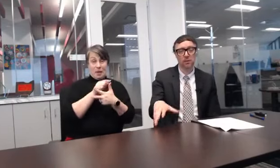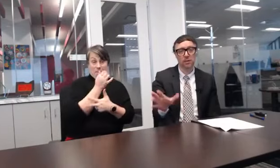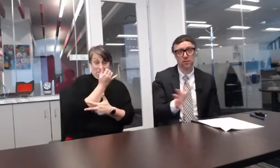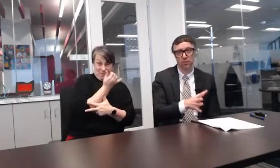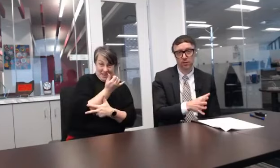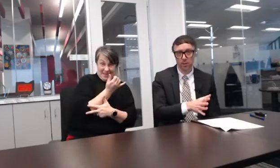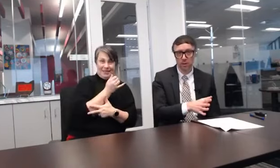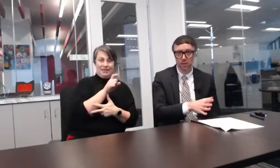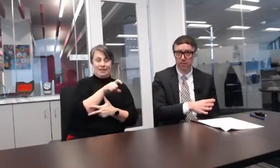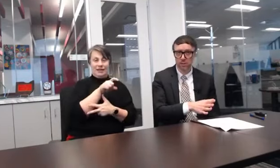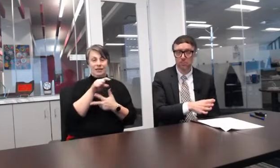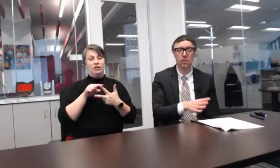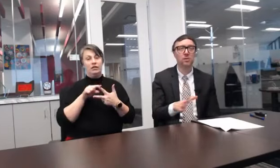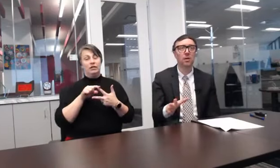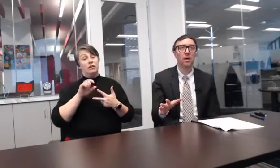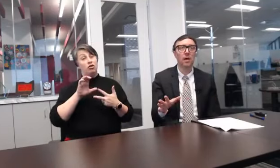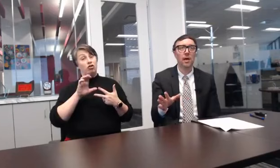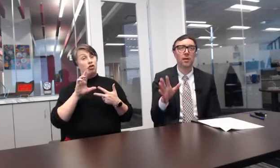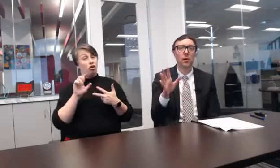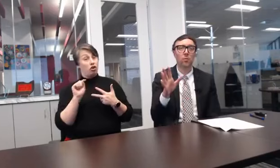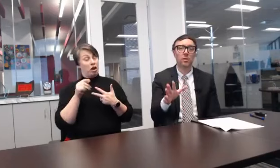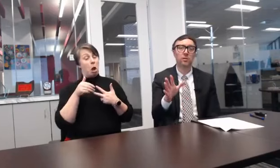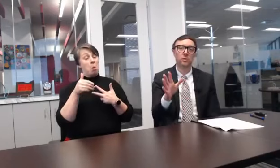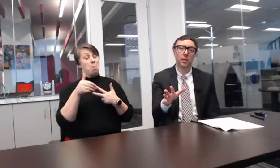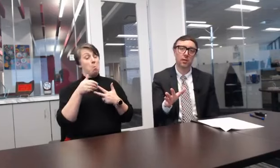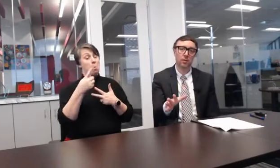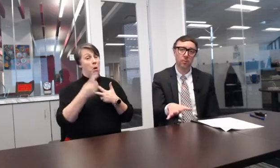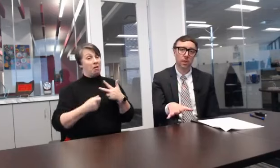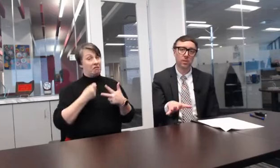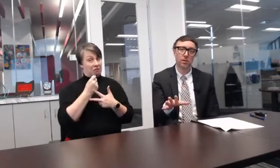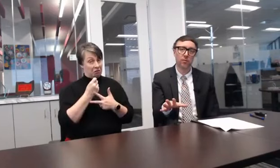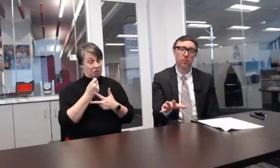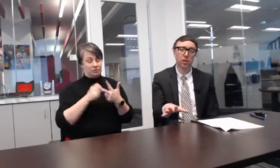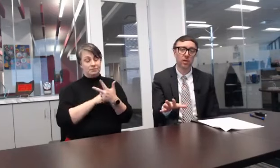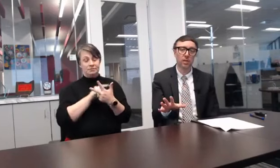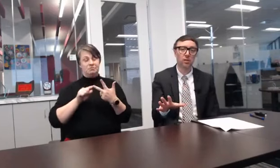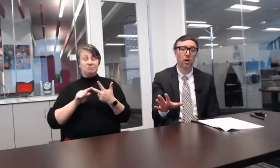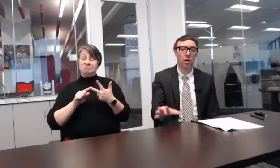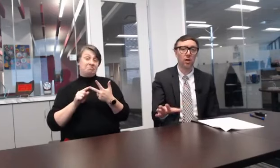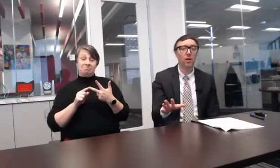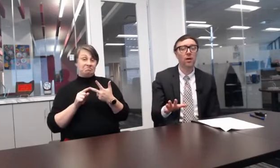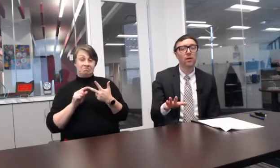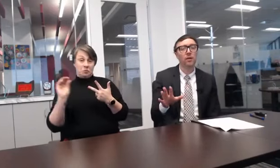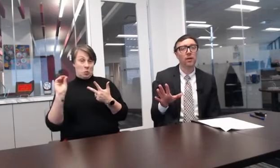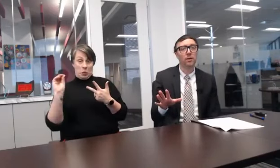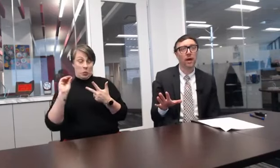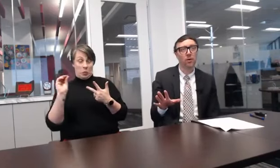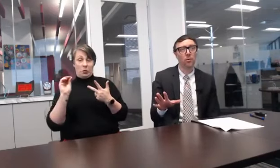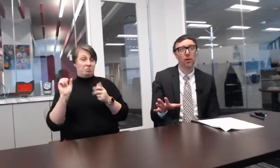That's the first part of the assessment. And then once there's that determination of what your needs are, then the County Board